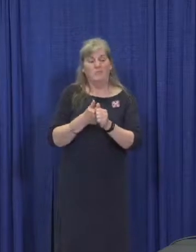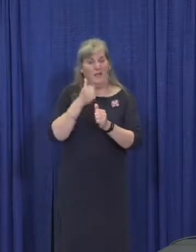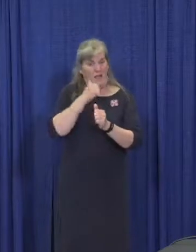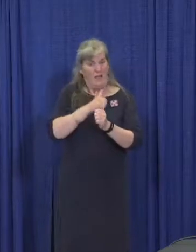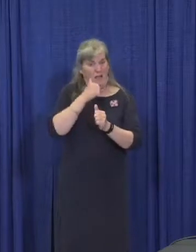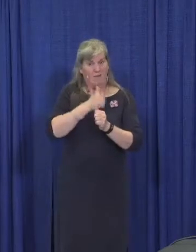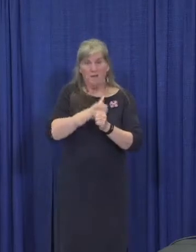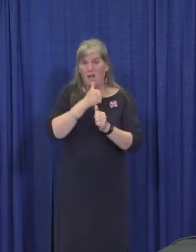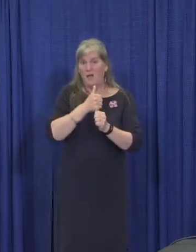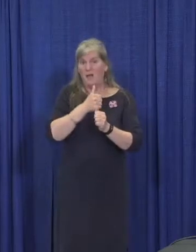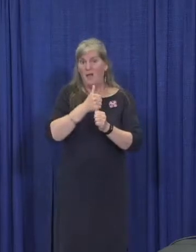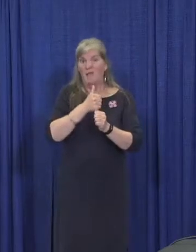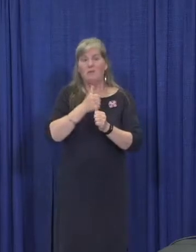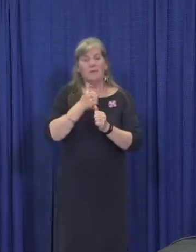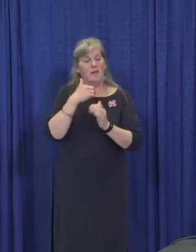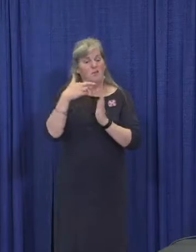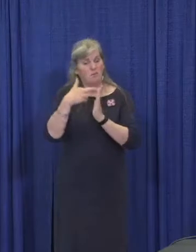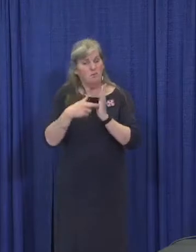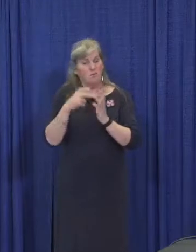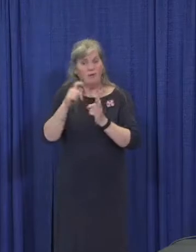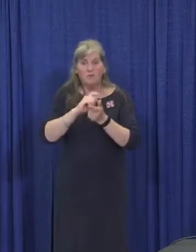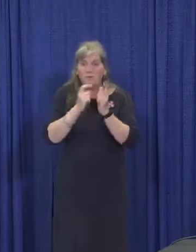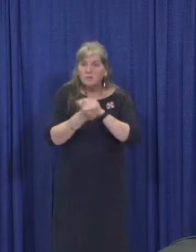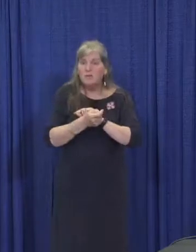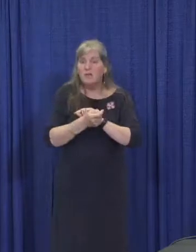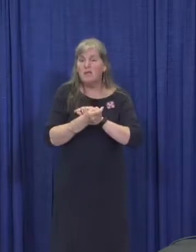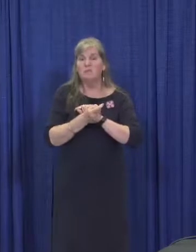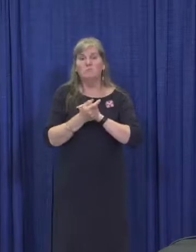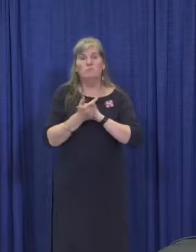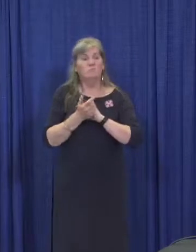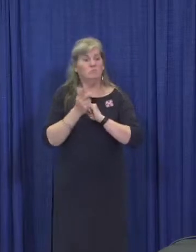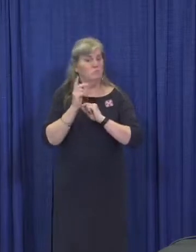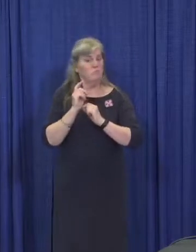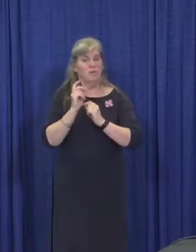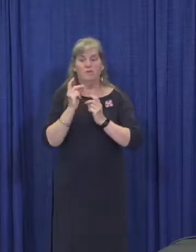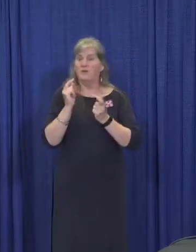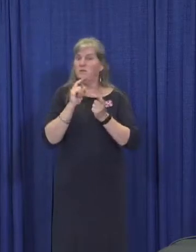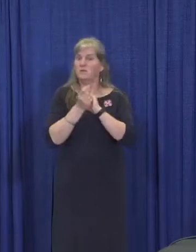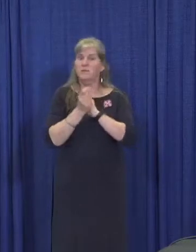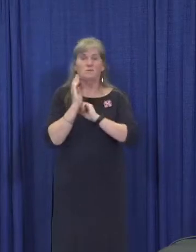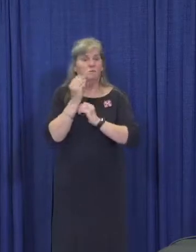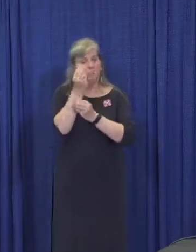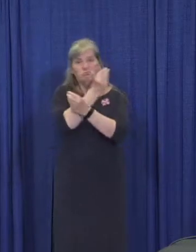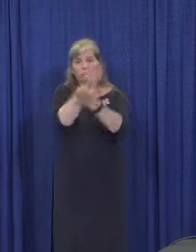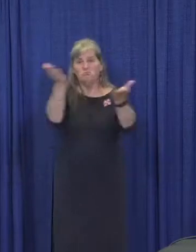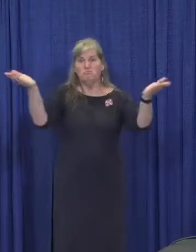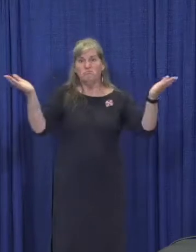a daily basis. We will very quickly get those